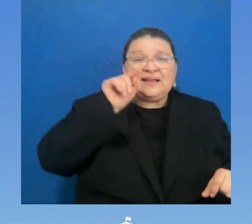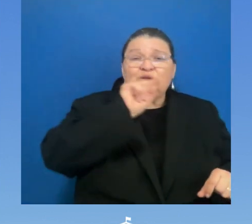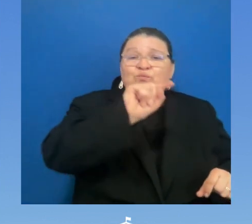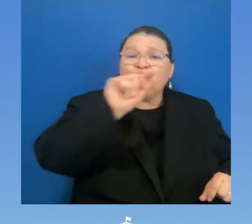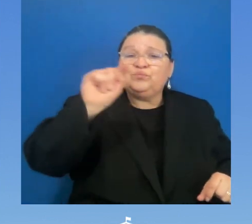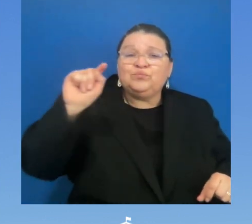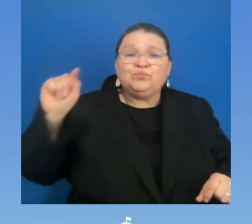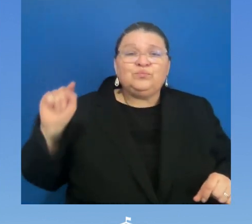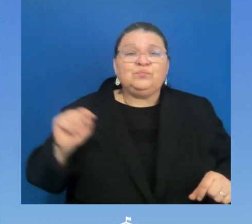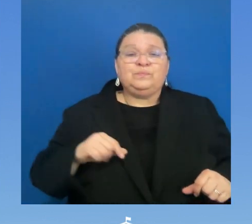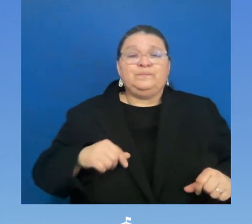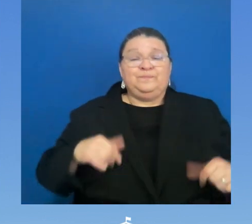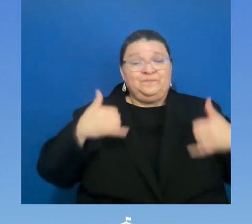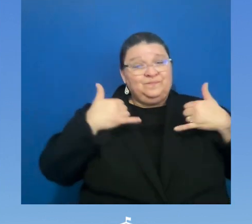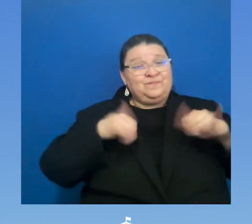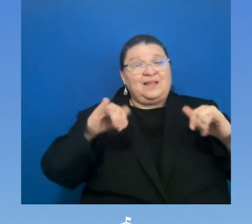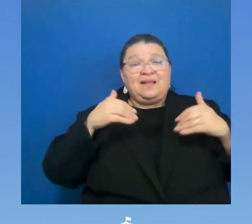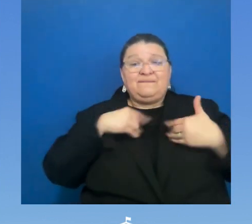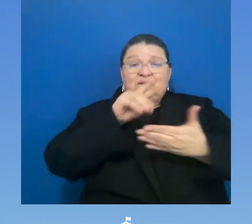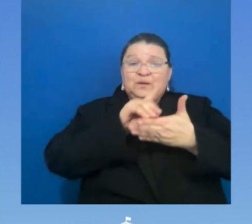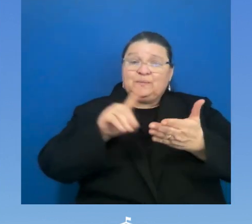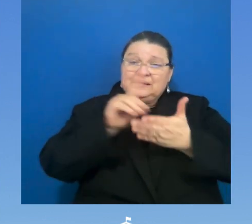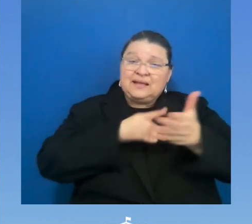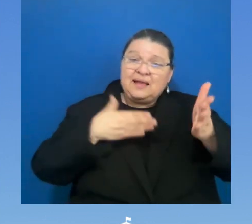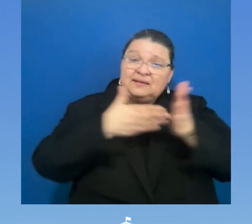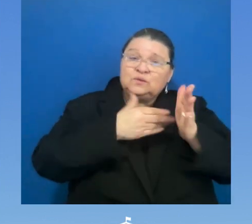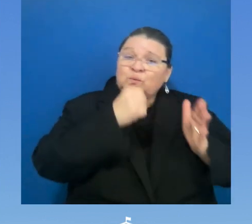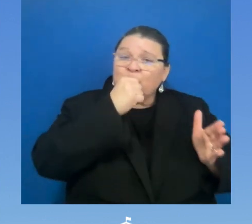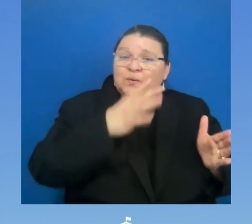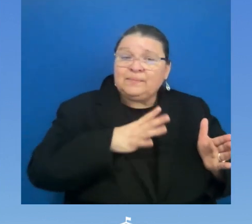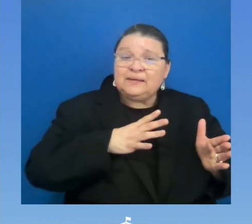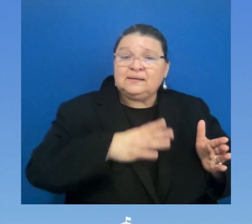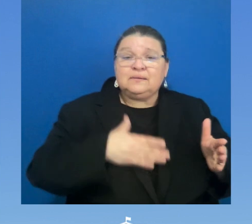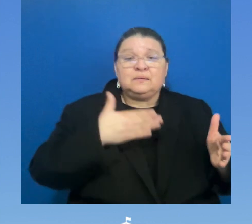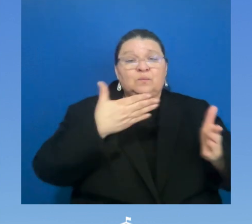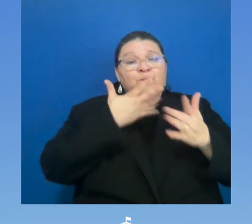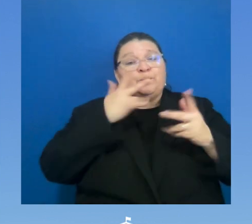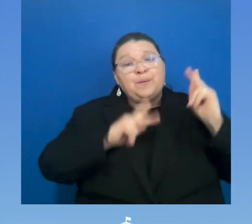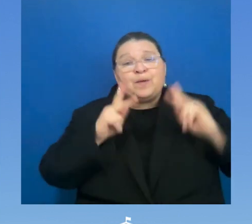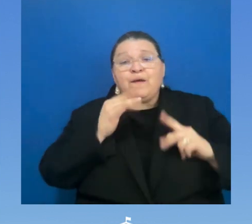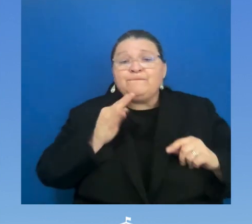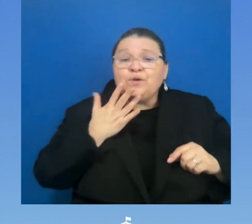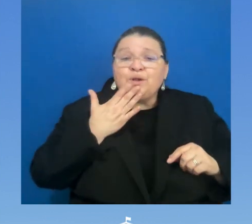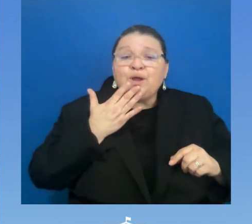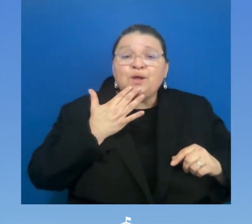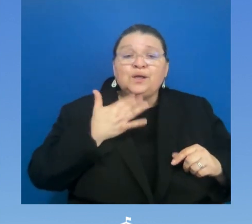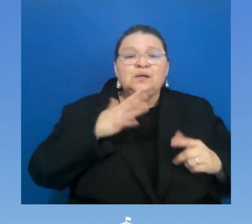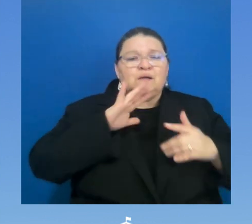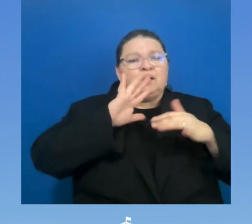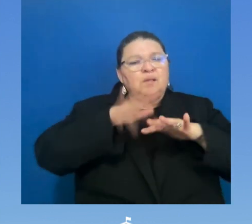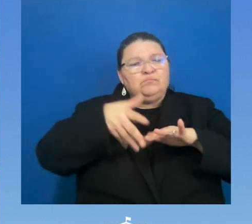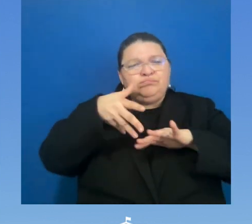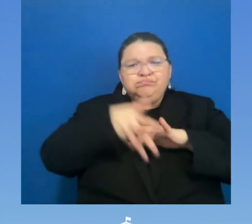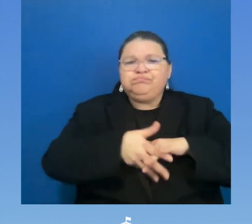especially women of color, is still woven into the fabric of our society and our workplaces.